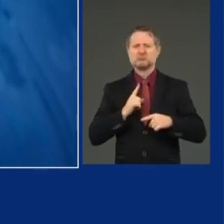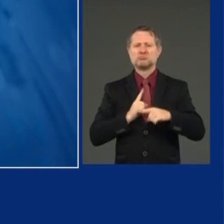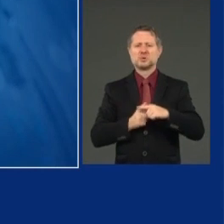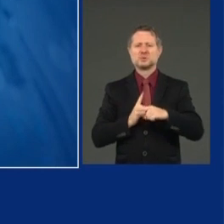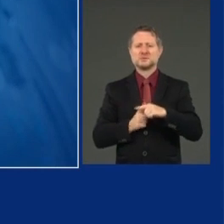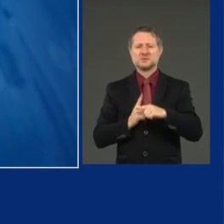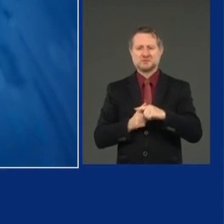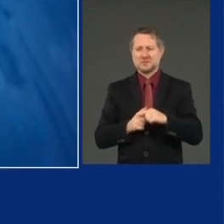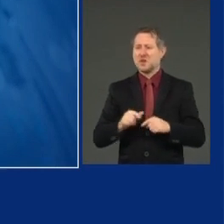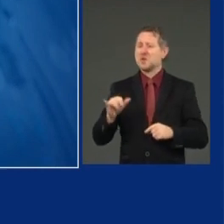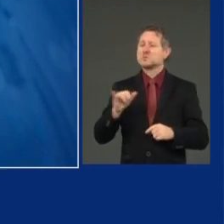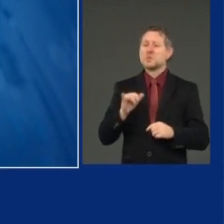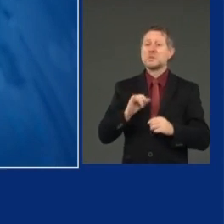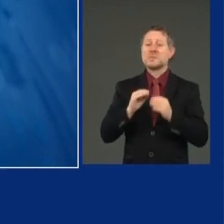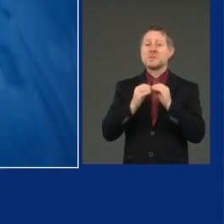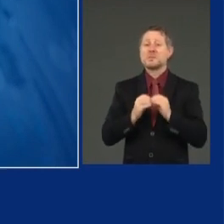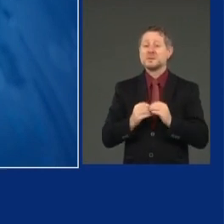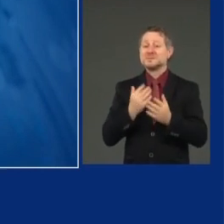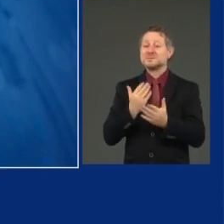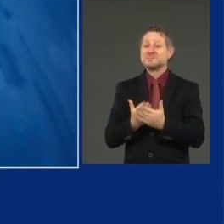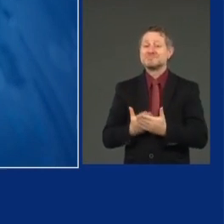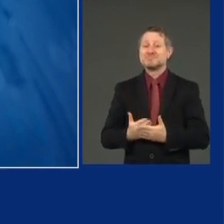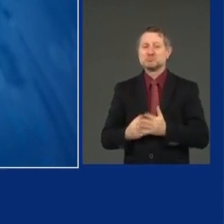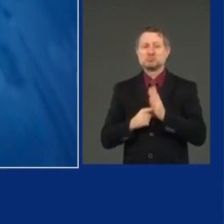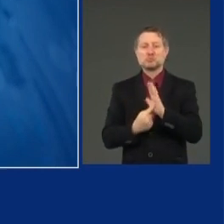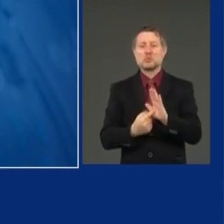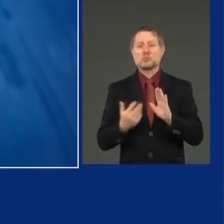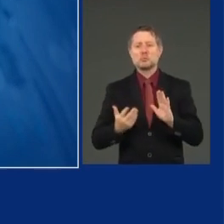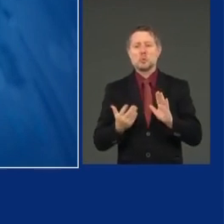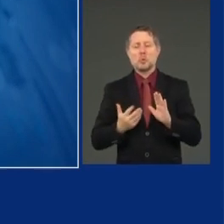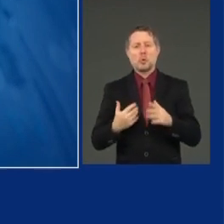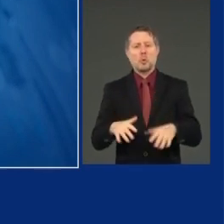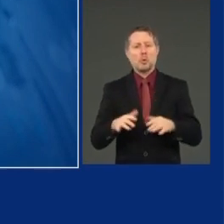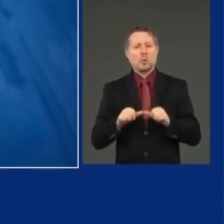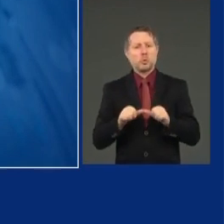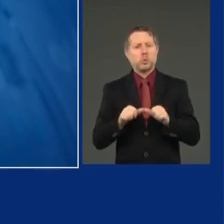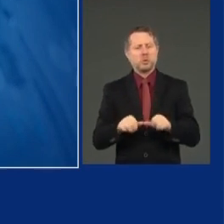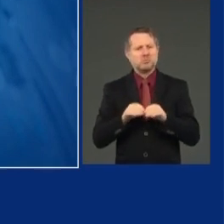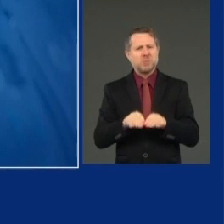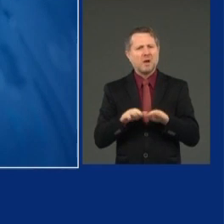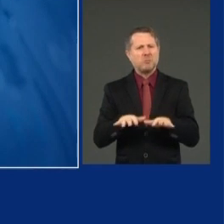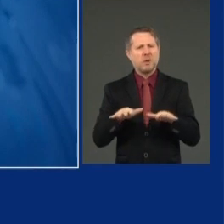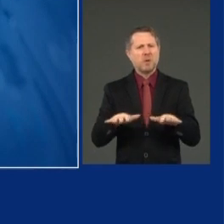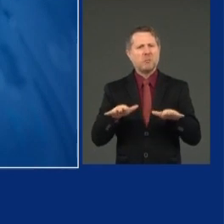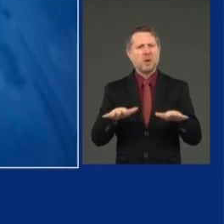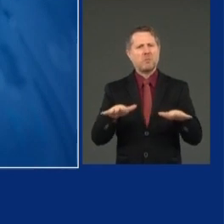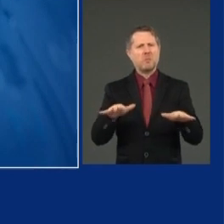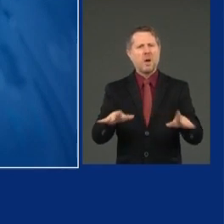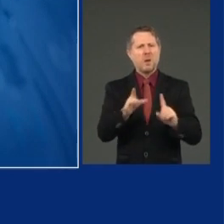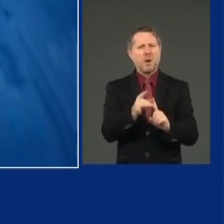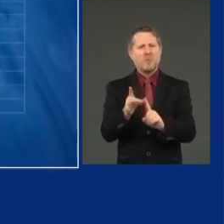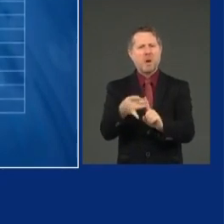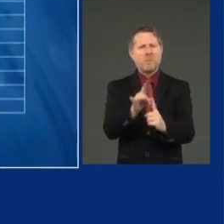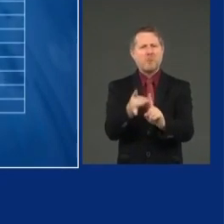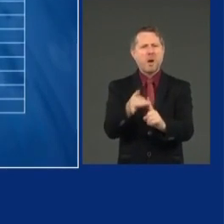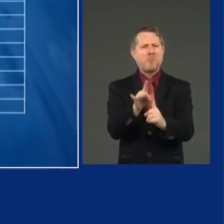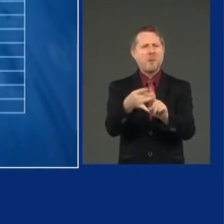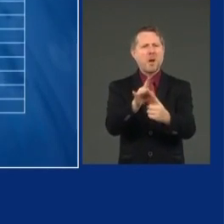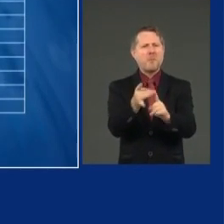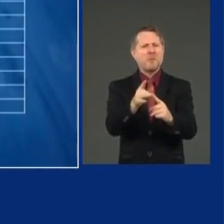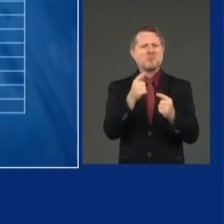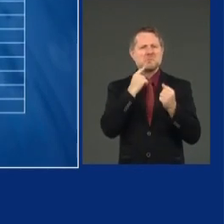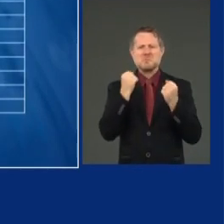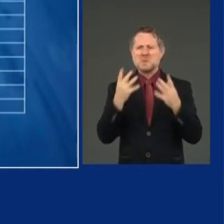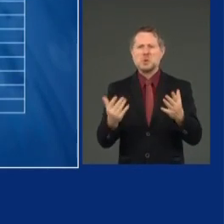HIGH NUMBER OF PEOPLE HAD THE